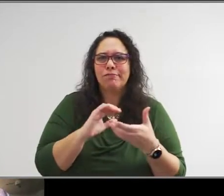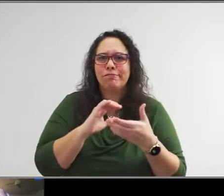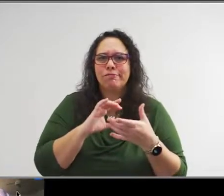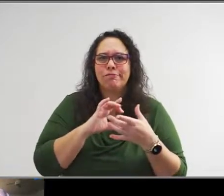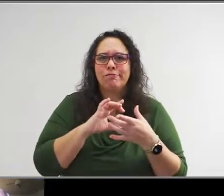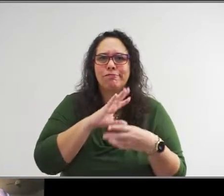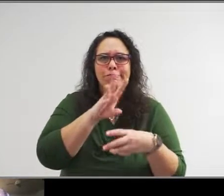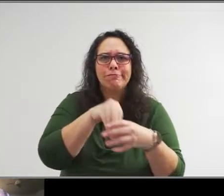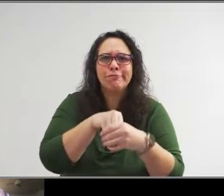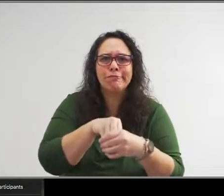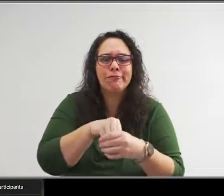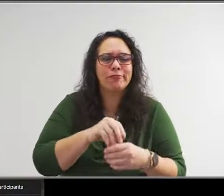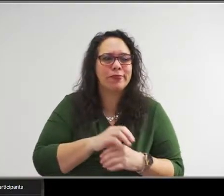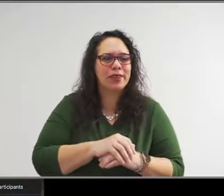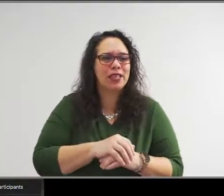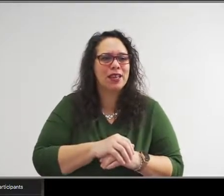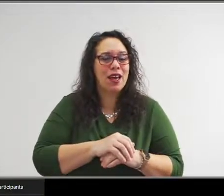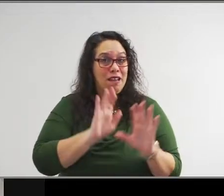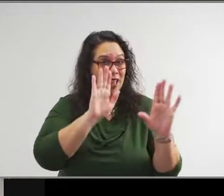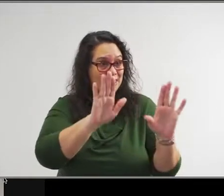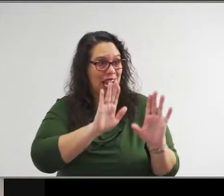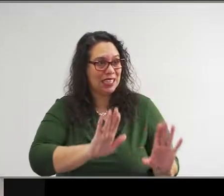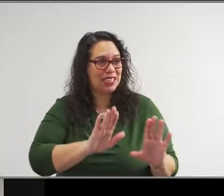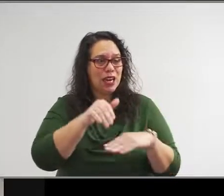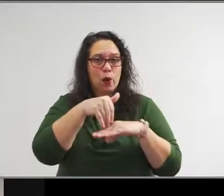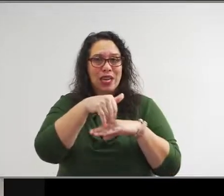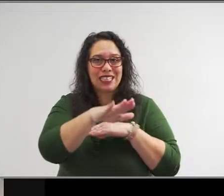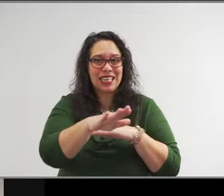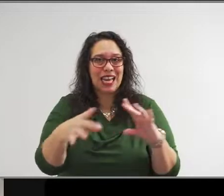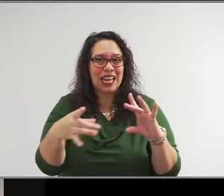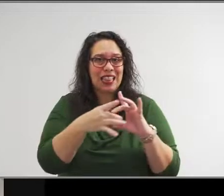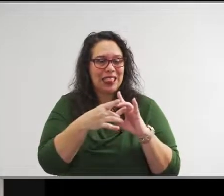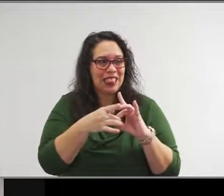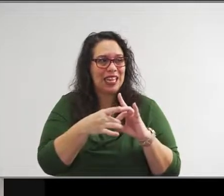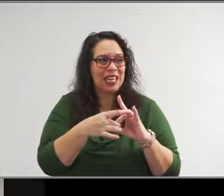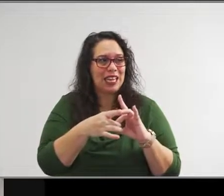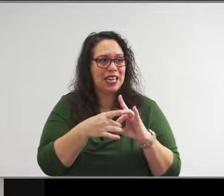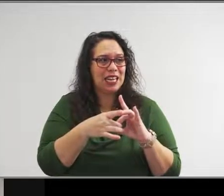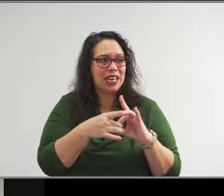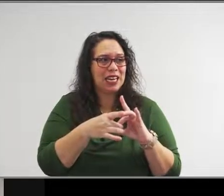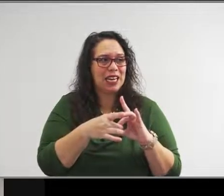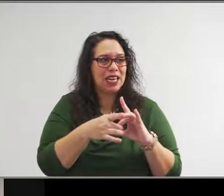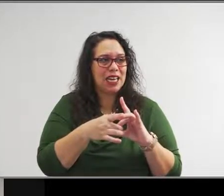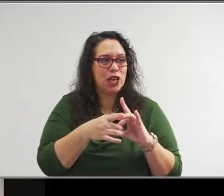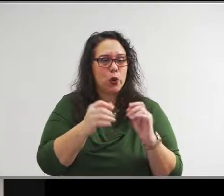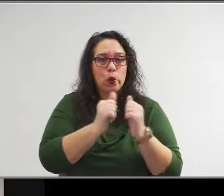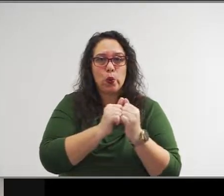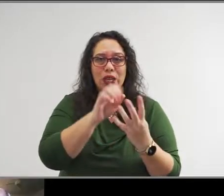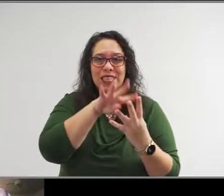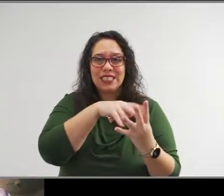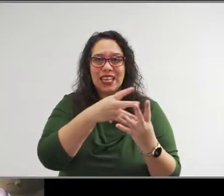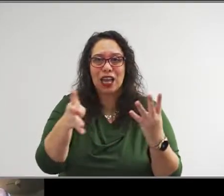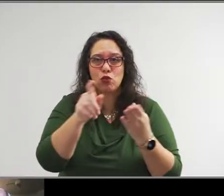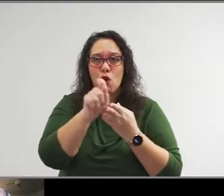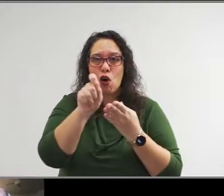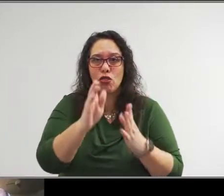Fantastic, we can send you a link with the scheduled authors that we have